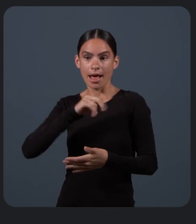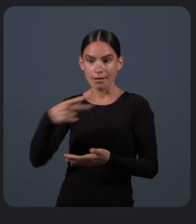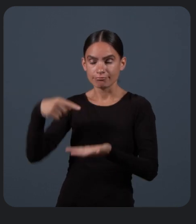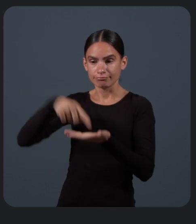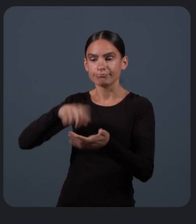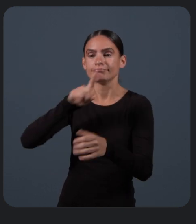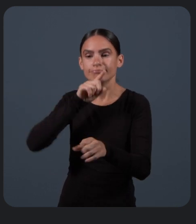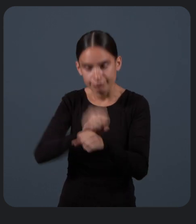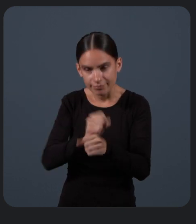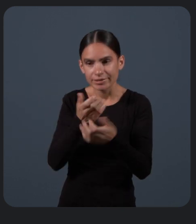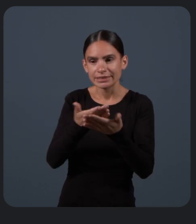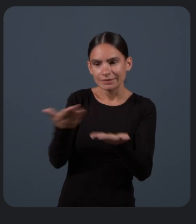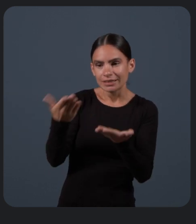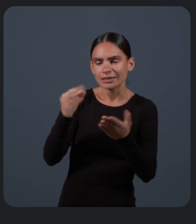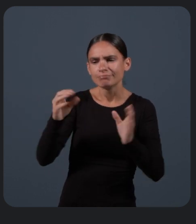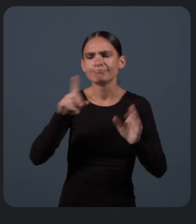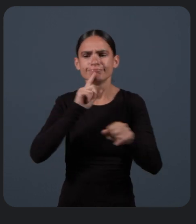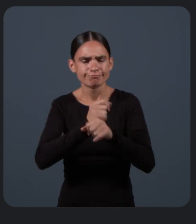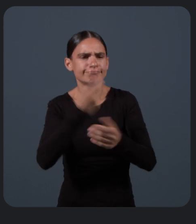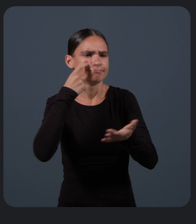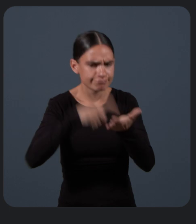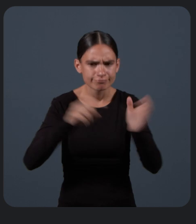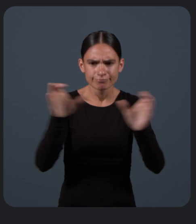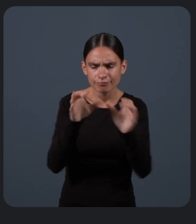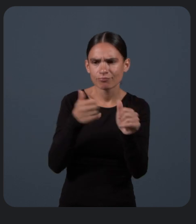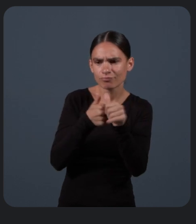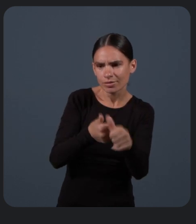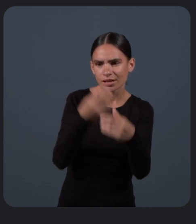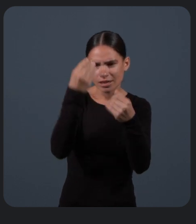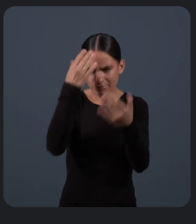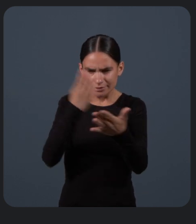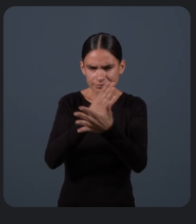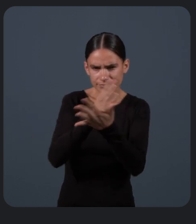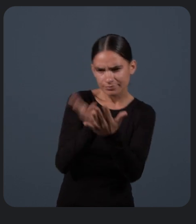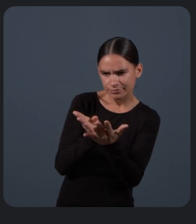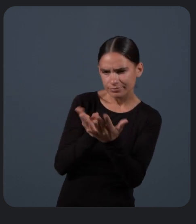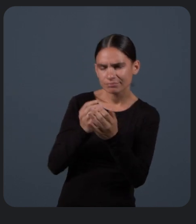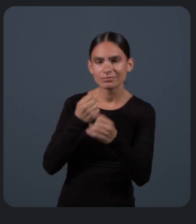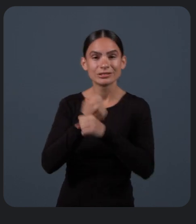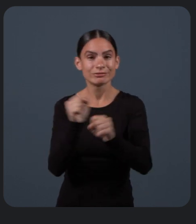under major compliance and security standards. You can use these App Check protections